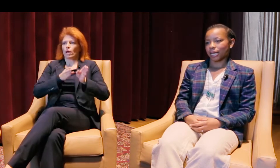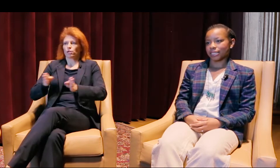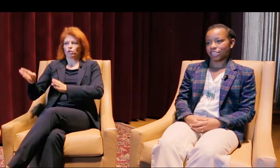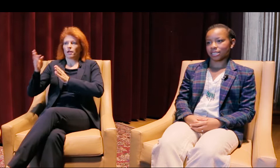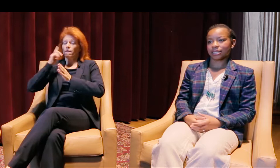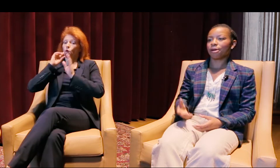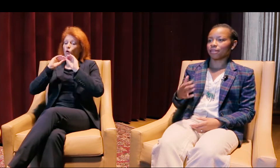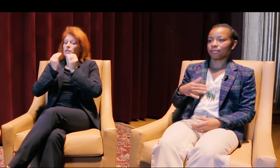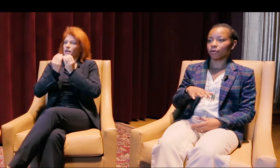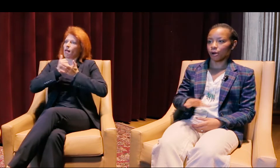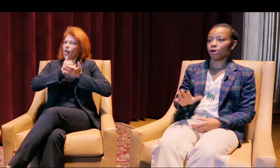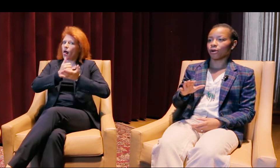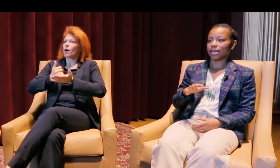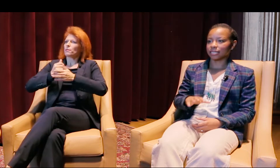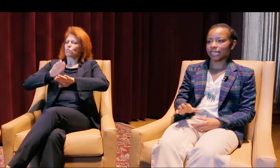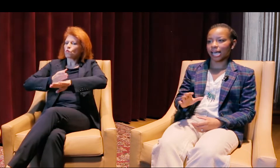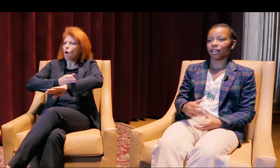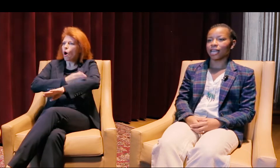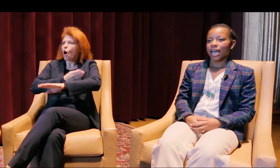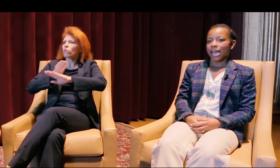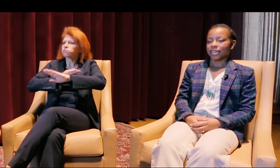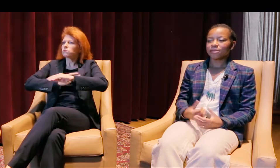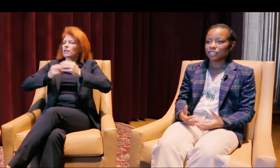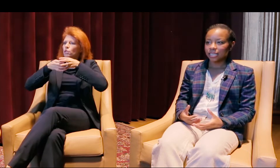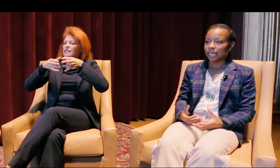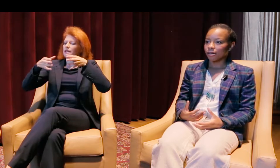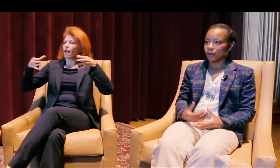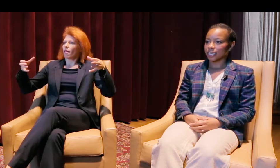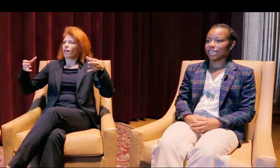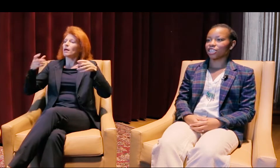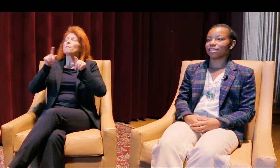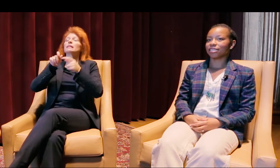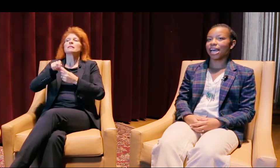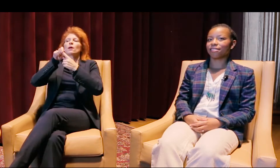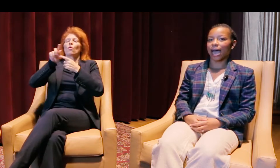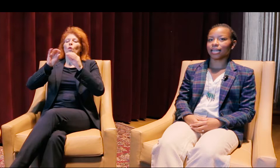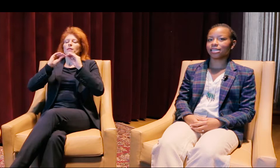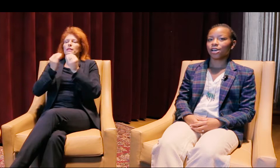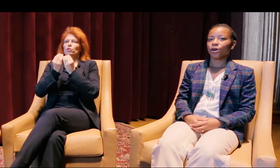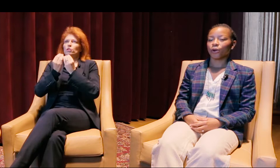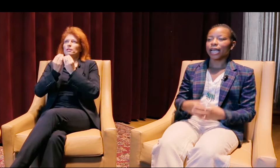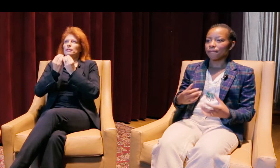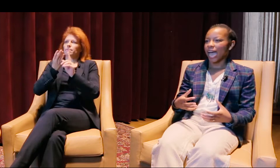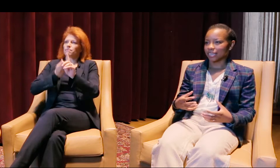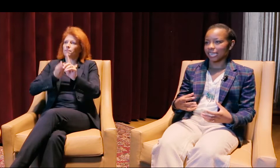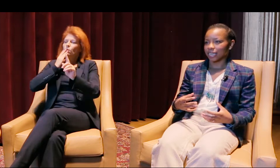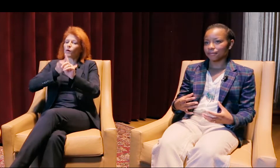for organizations, helping them grow and scale and especially organizations that were impacting